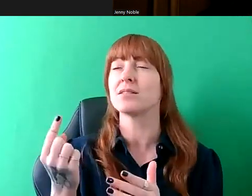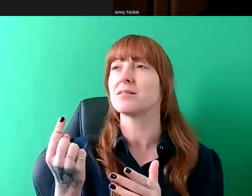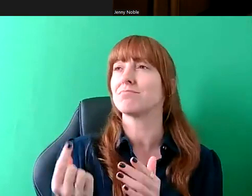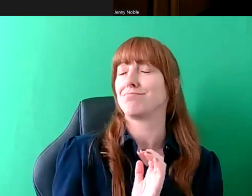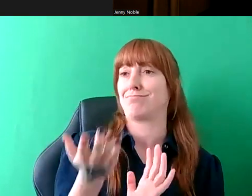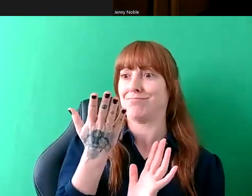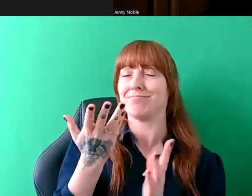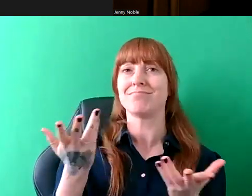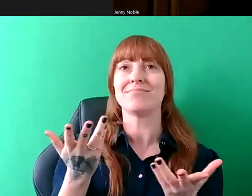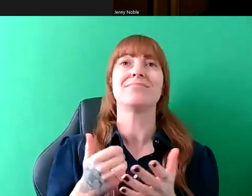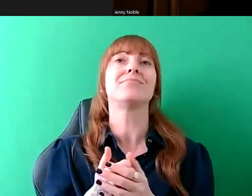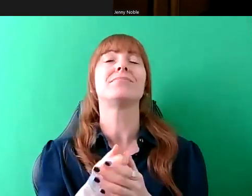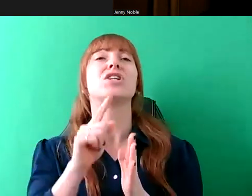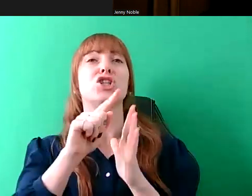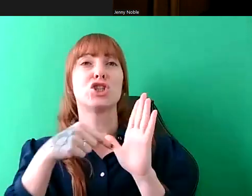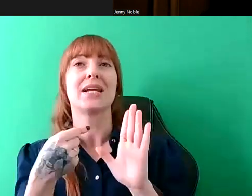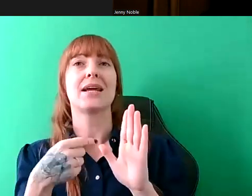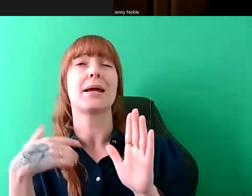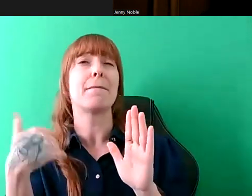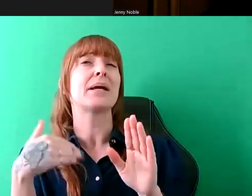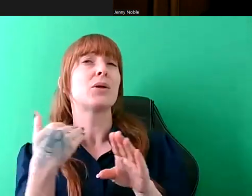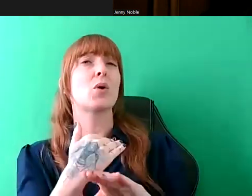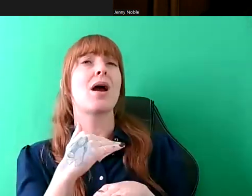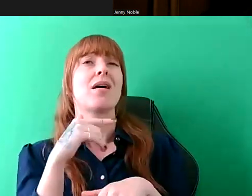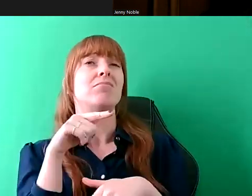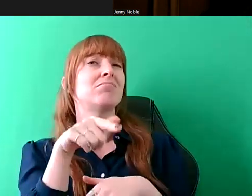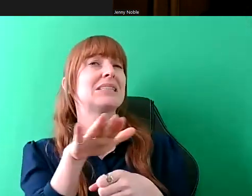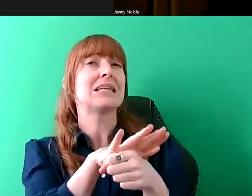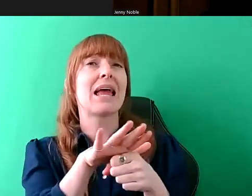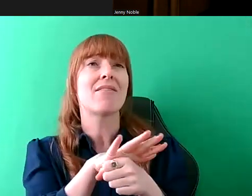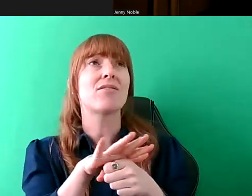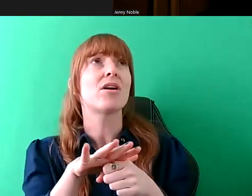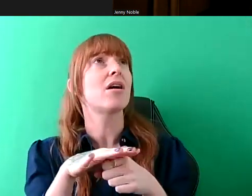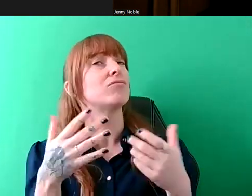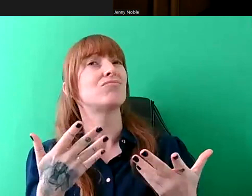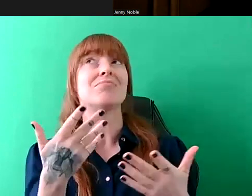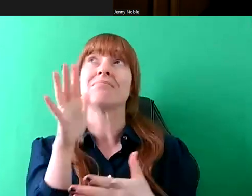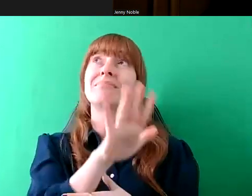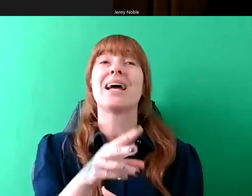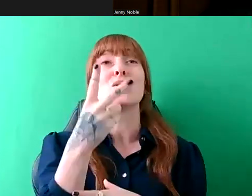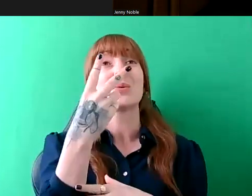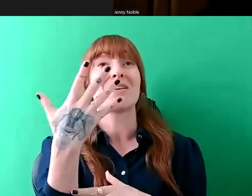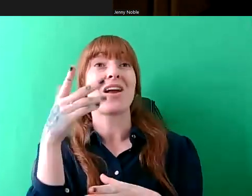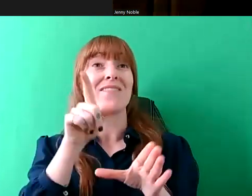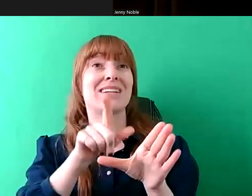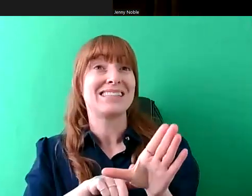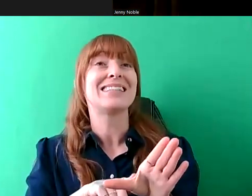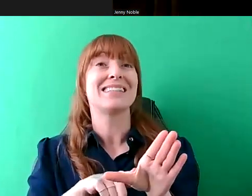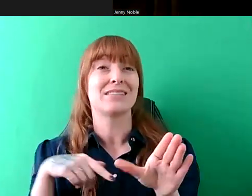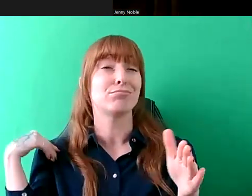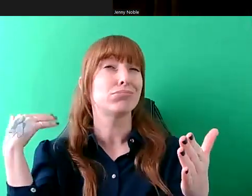Jenny: Yeah, I mean I've worked in the sector now for 25 years - which is a little frightening - and